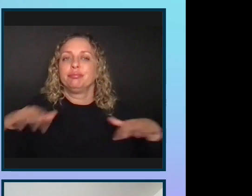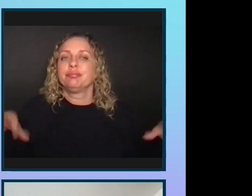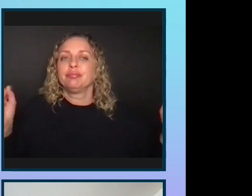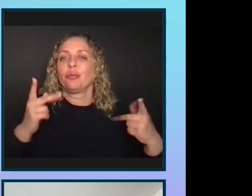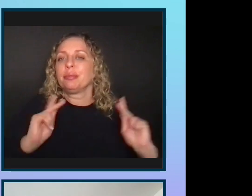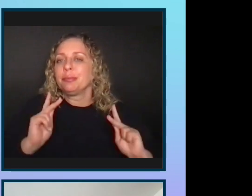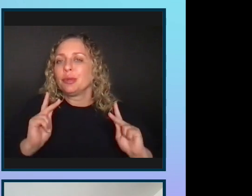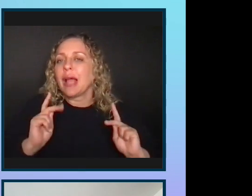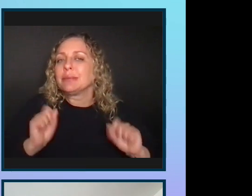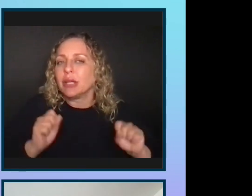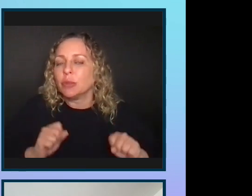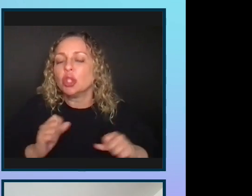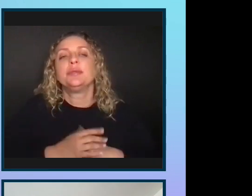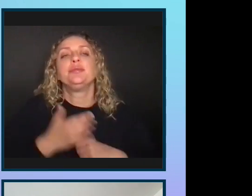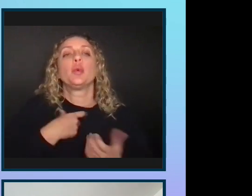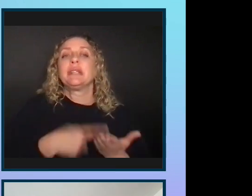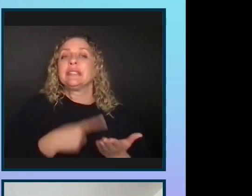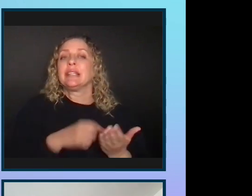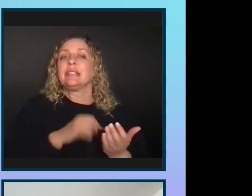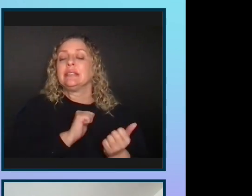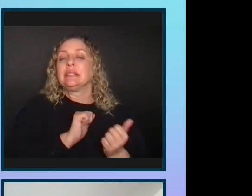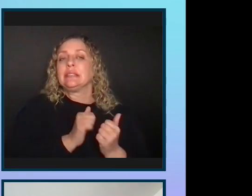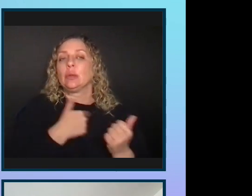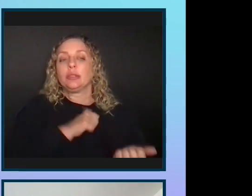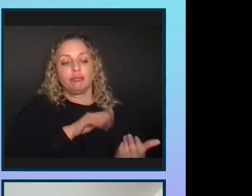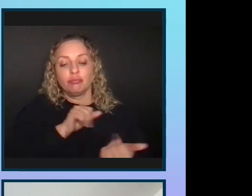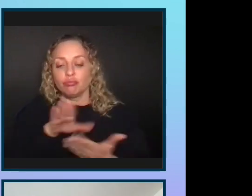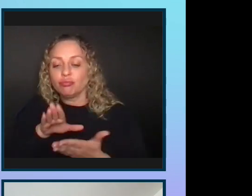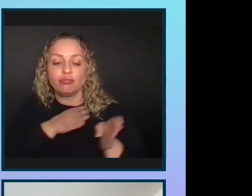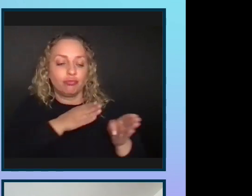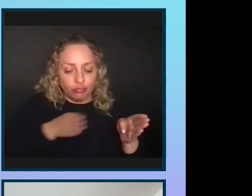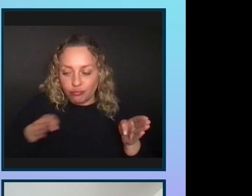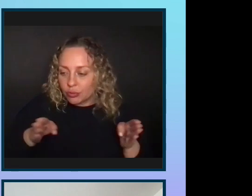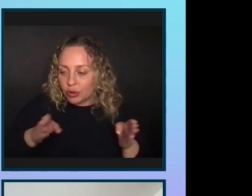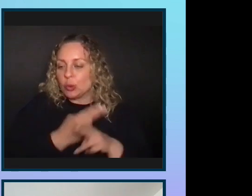We're gonna be discussing some strategies, including using simple language, reducing cognitive load,